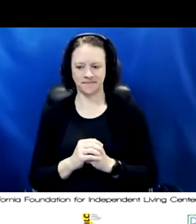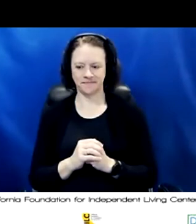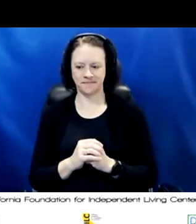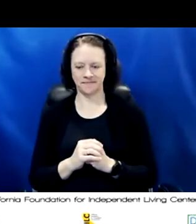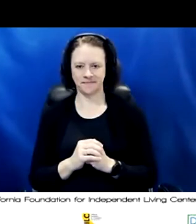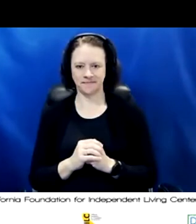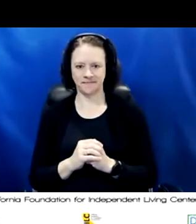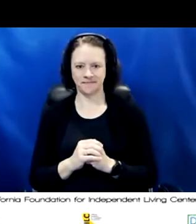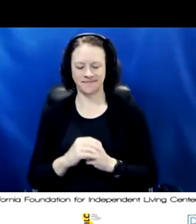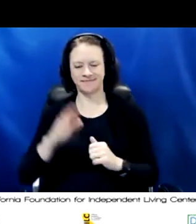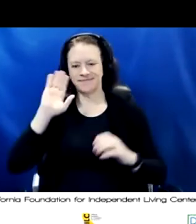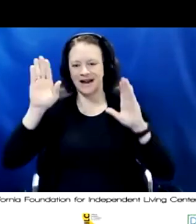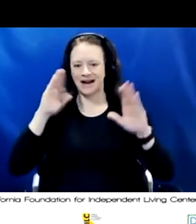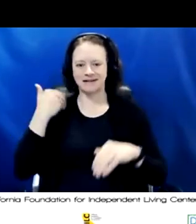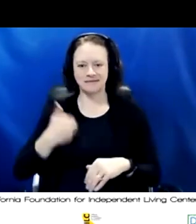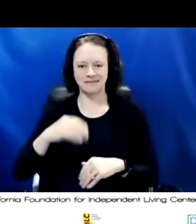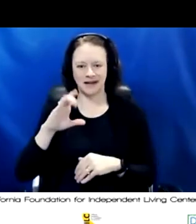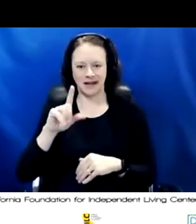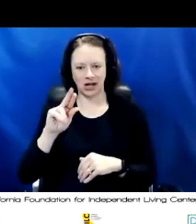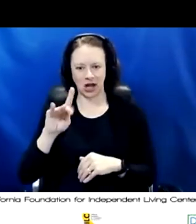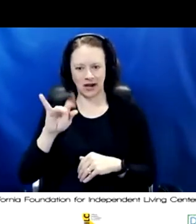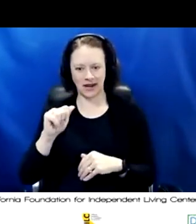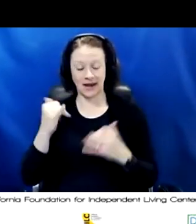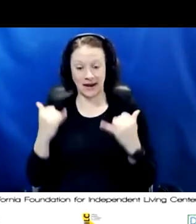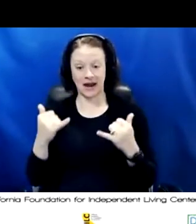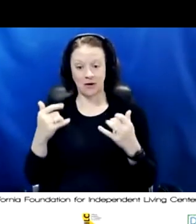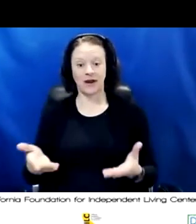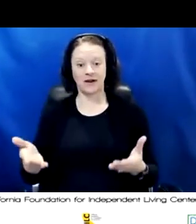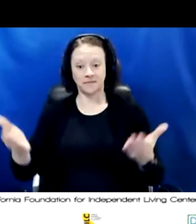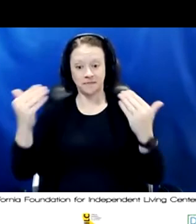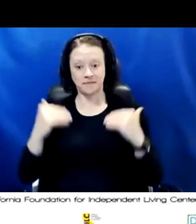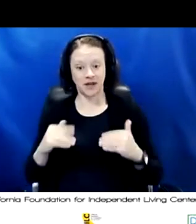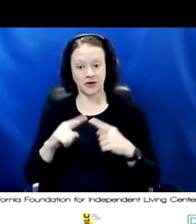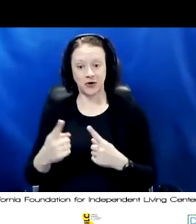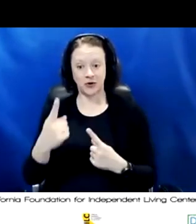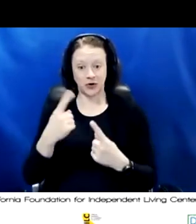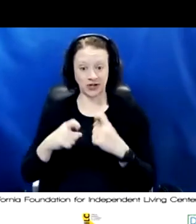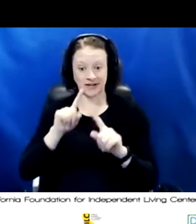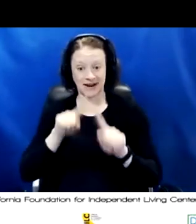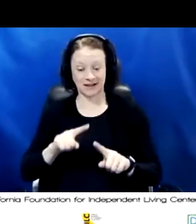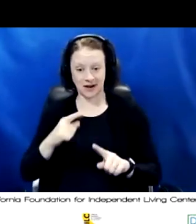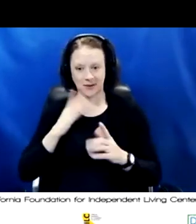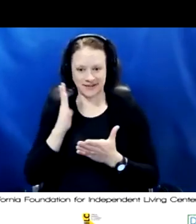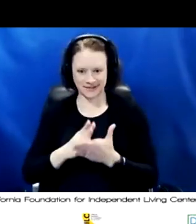Hi, this is Claudia and we are now in the Q and A section. So I'm going to stop screen-sharing.